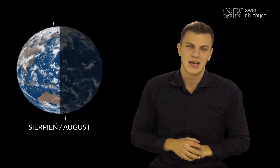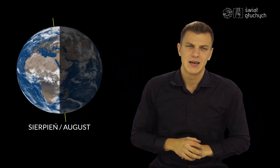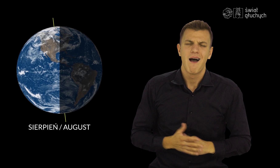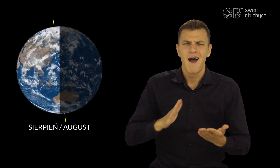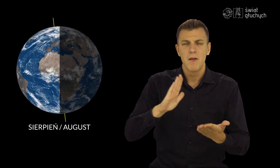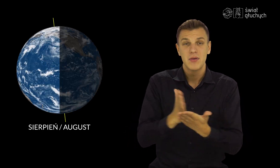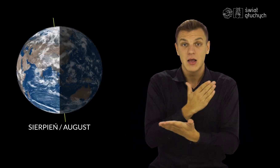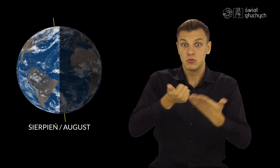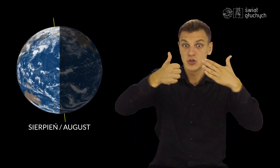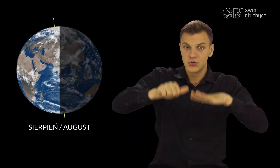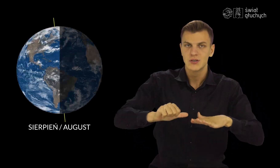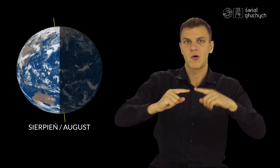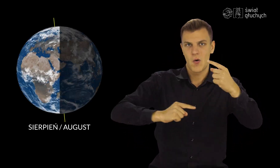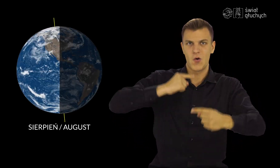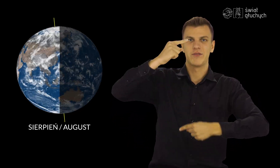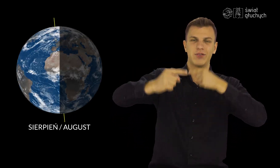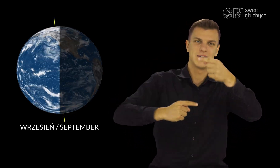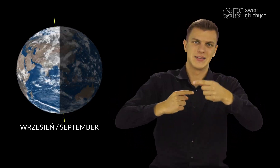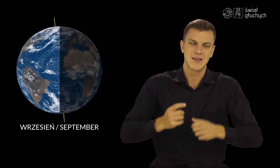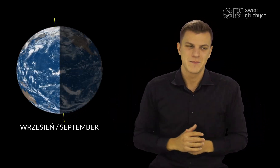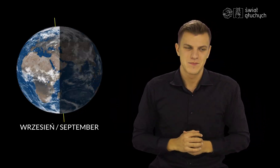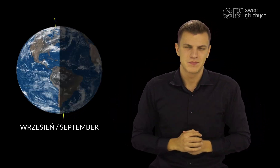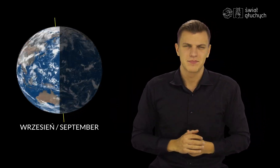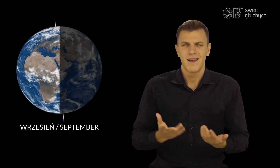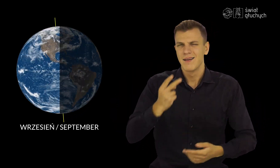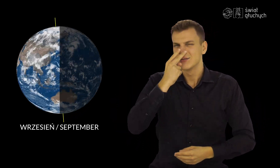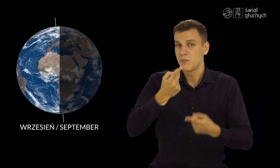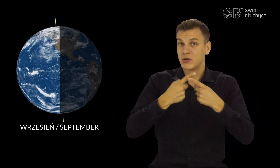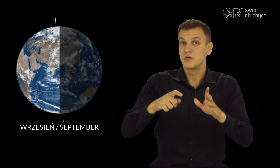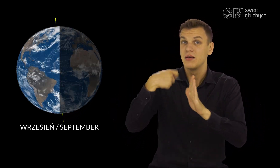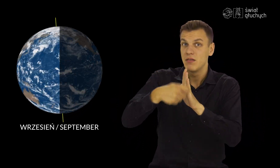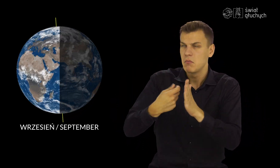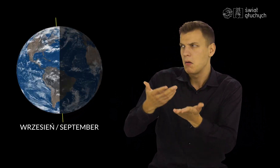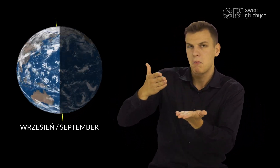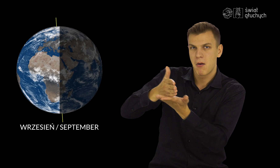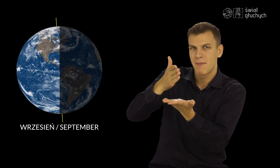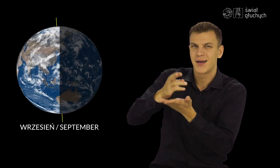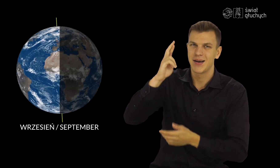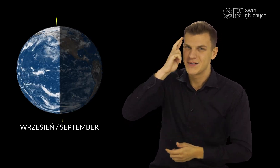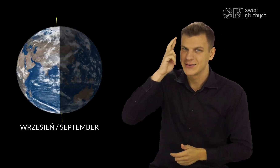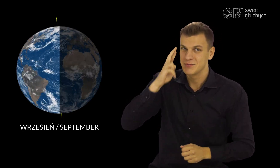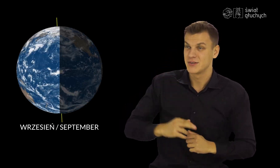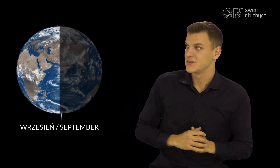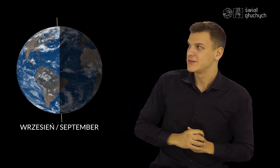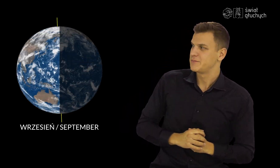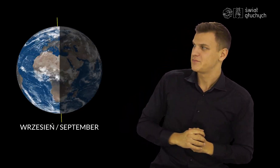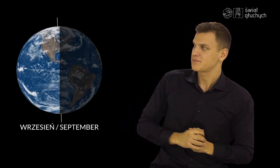And then the situation reverses. To better understand this, take a look at the animation you see next to it.